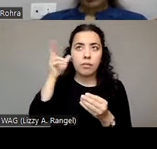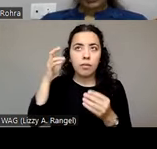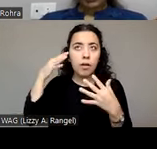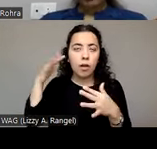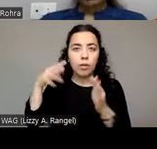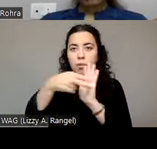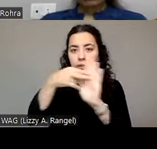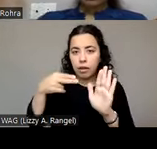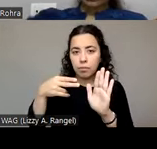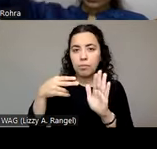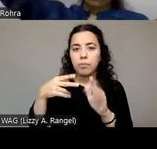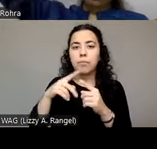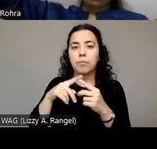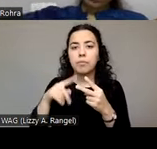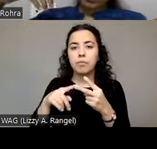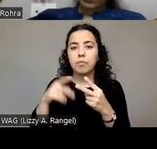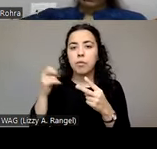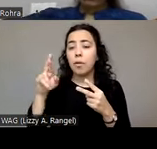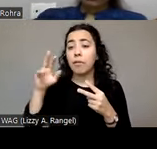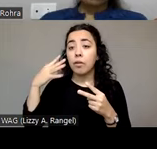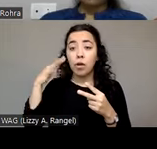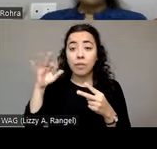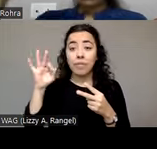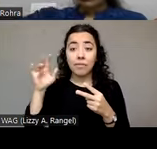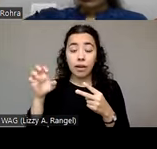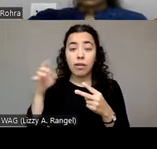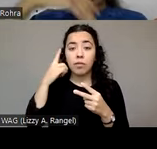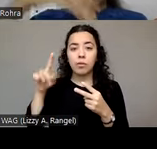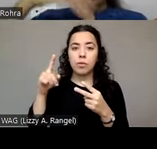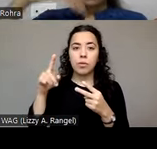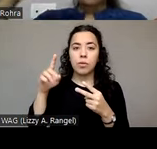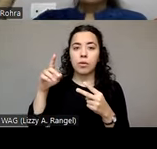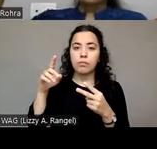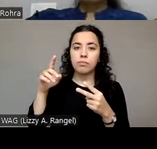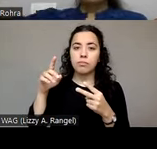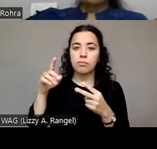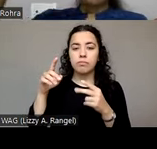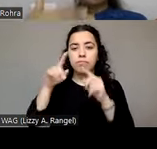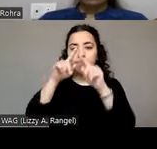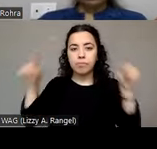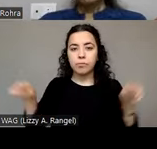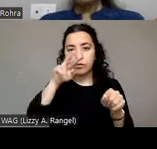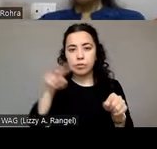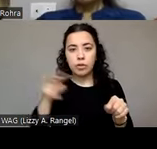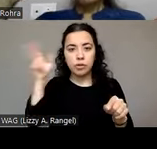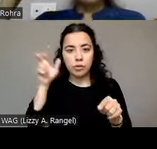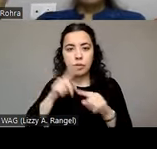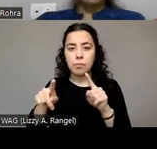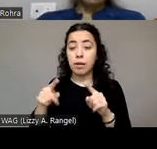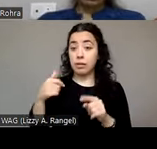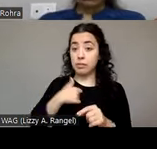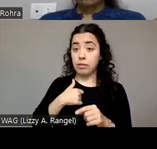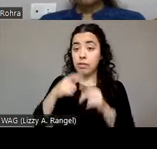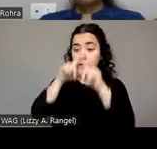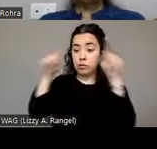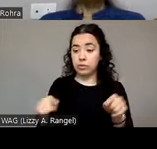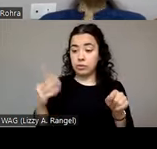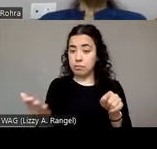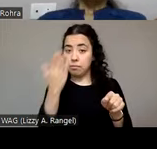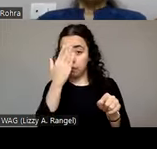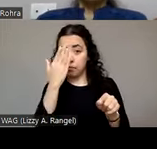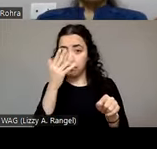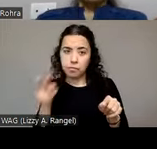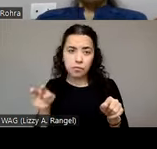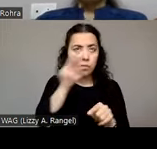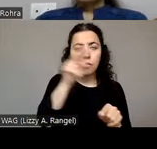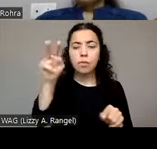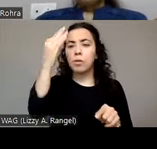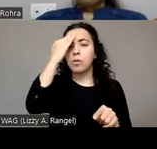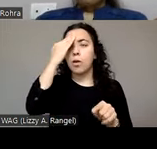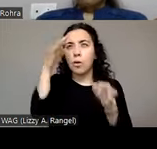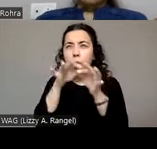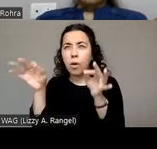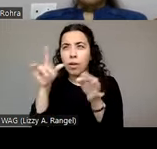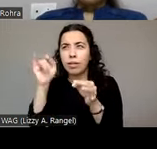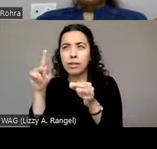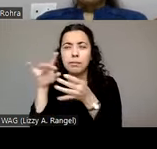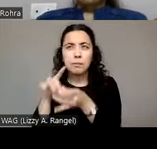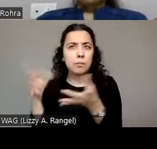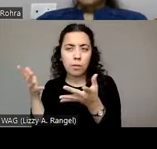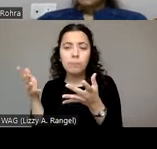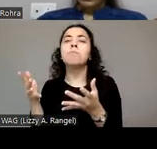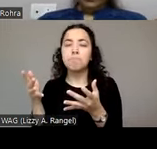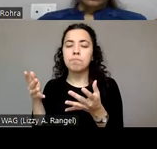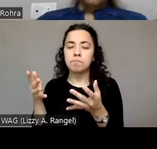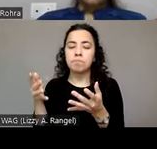magnifier user will have to go up and down to read what is this all about. When we talk of headings,